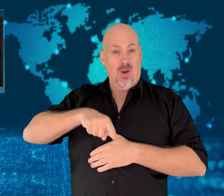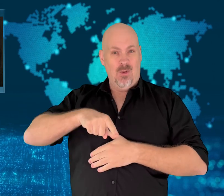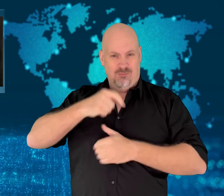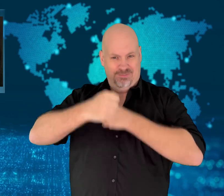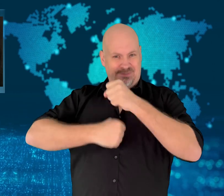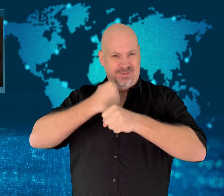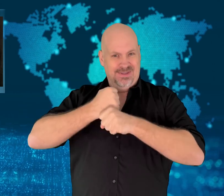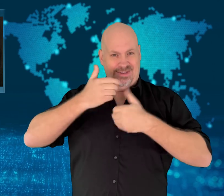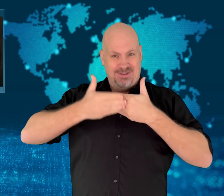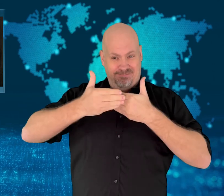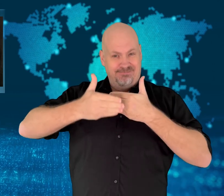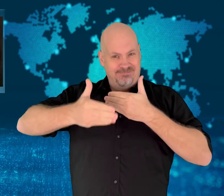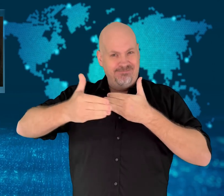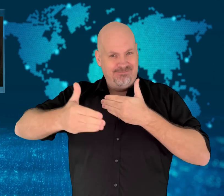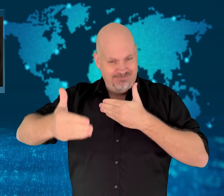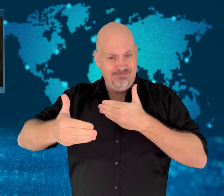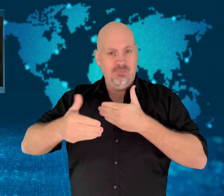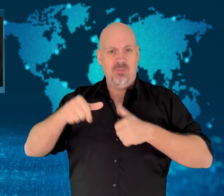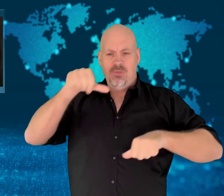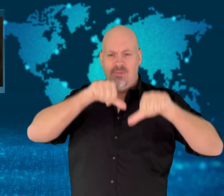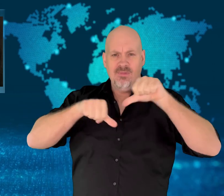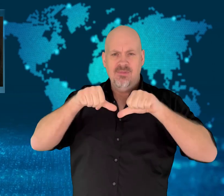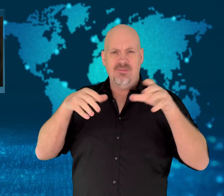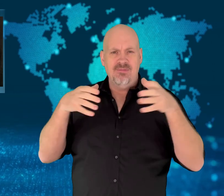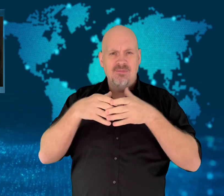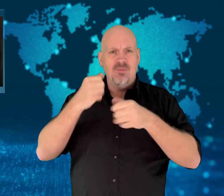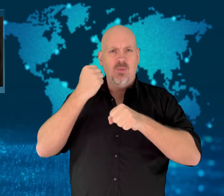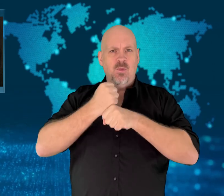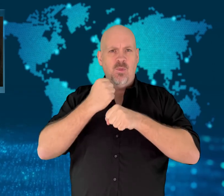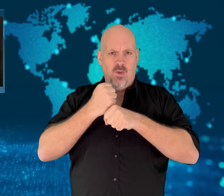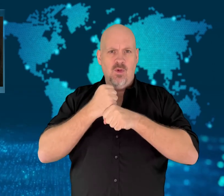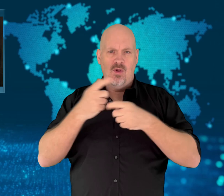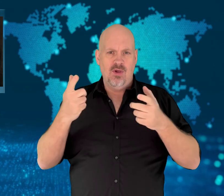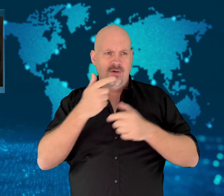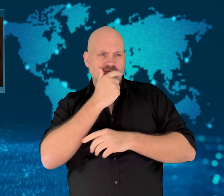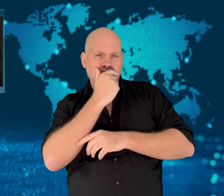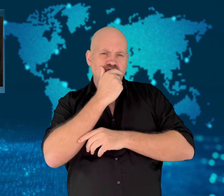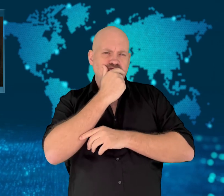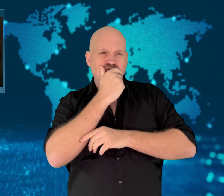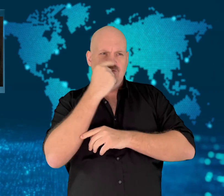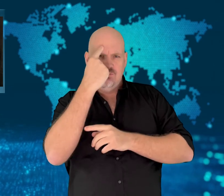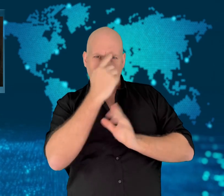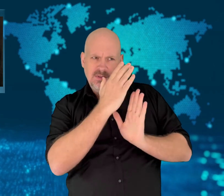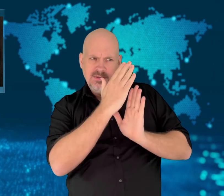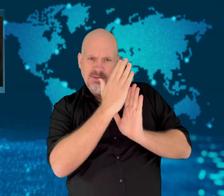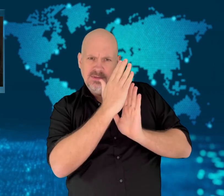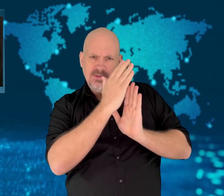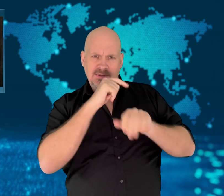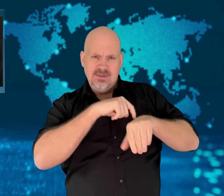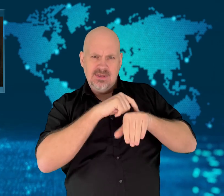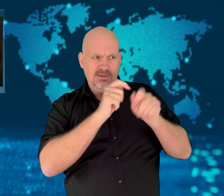Every year, in January, scientists use it to signify how close to